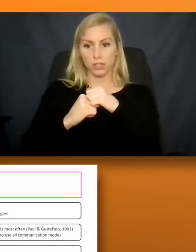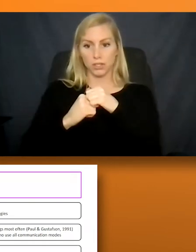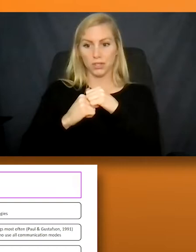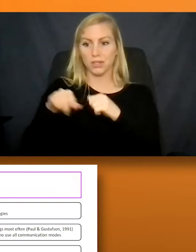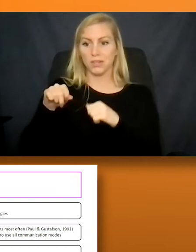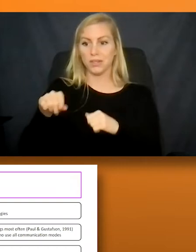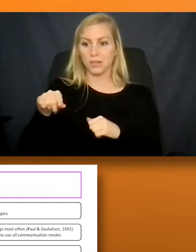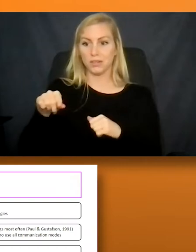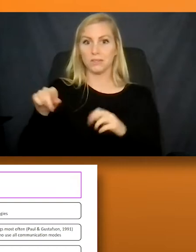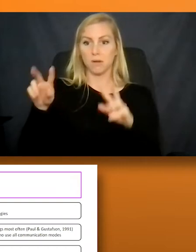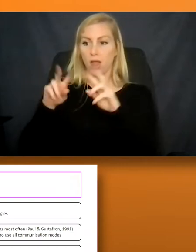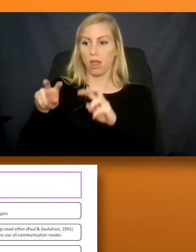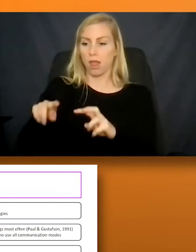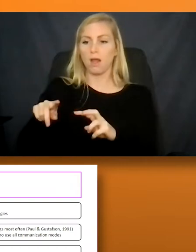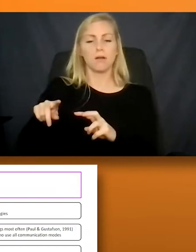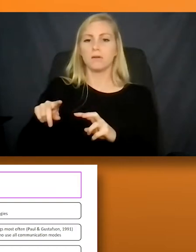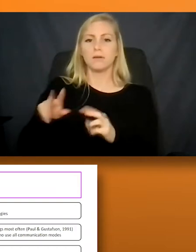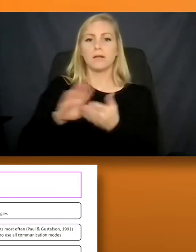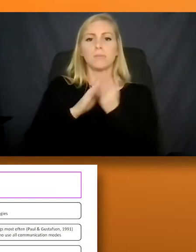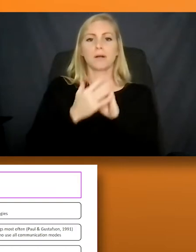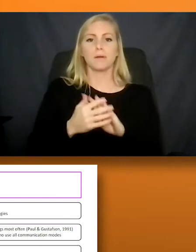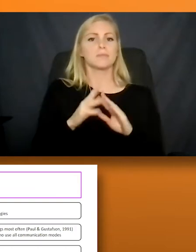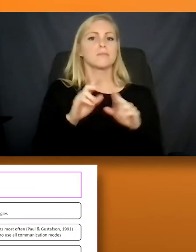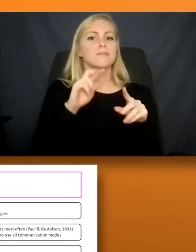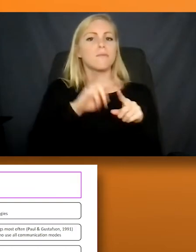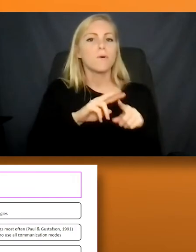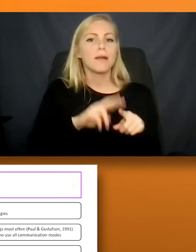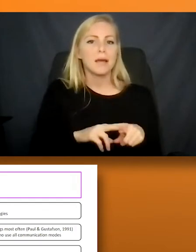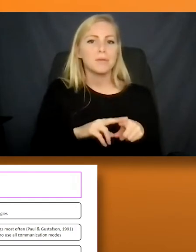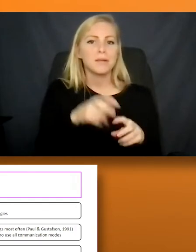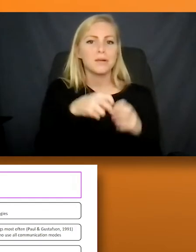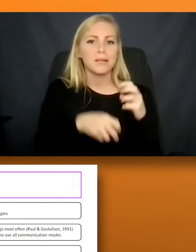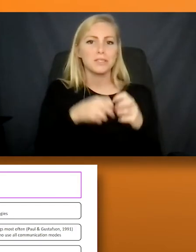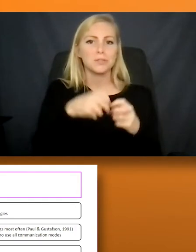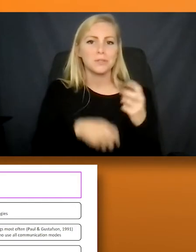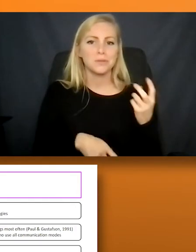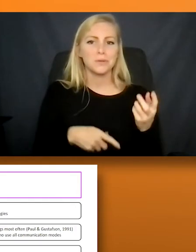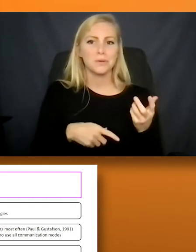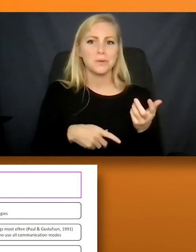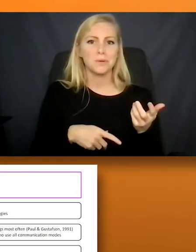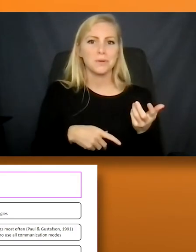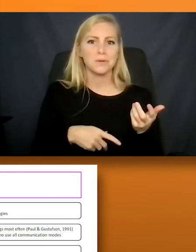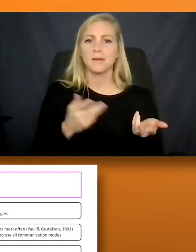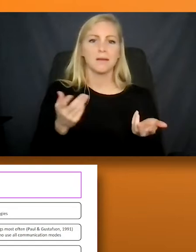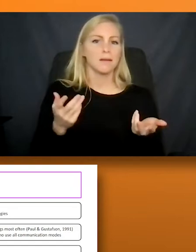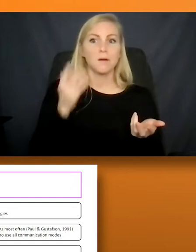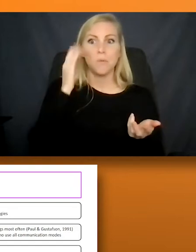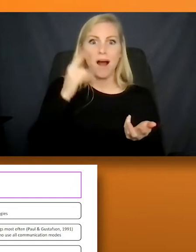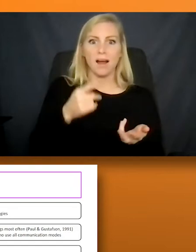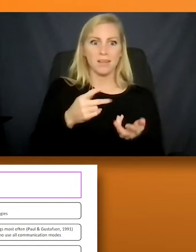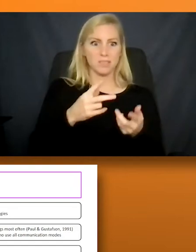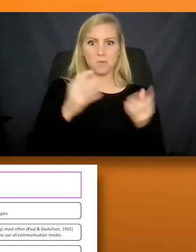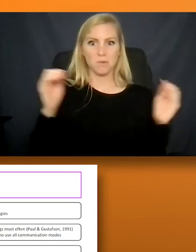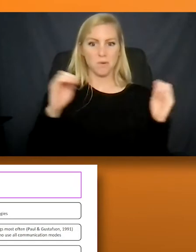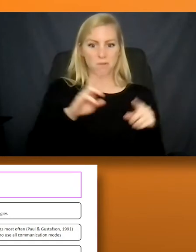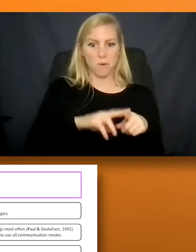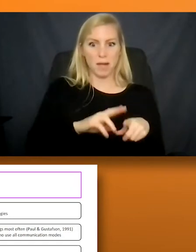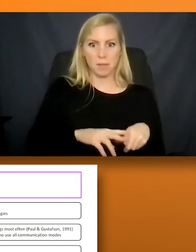actually becomes a vocabulary issue because they don't have the words. They don't have the vocabulary to even tackle next the grammar, right?